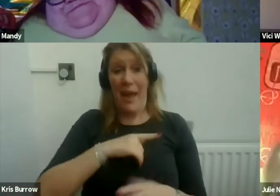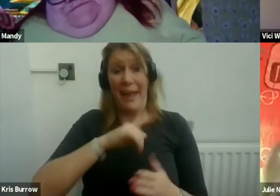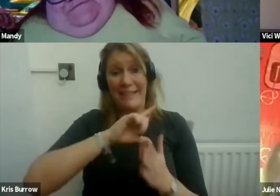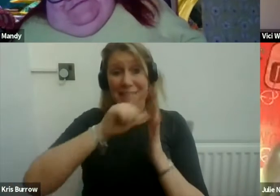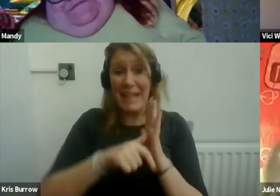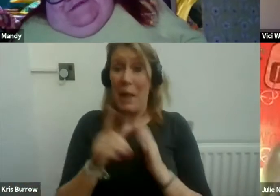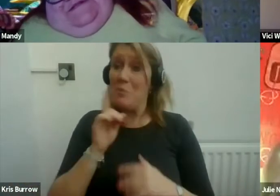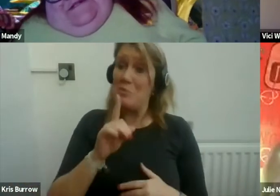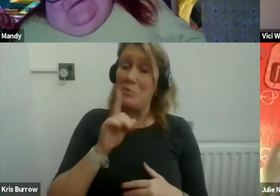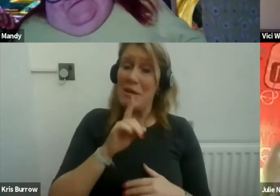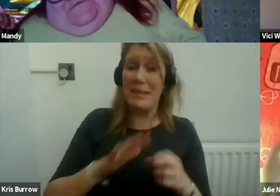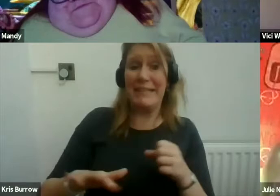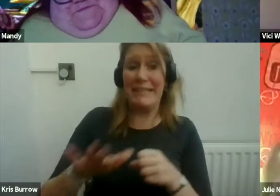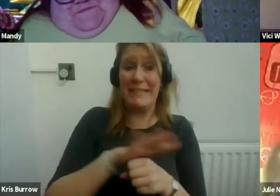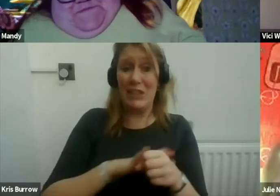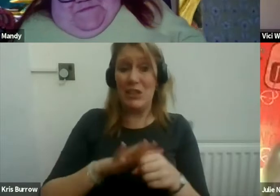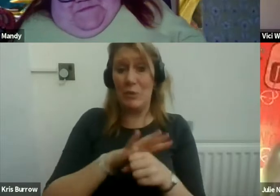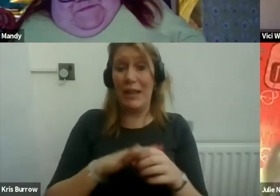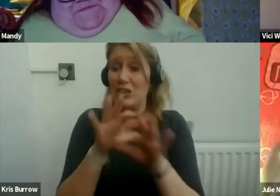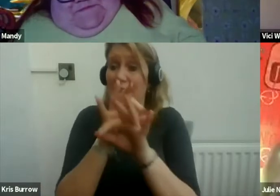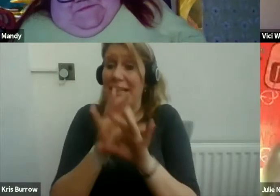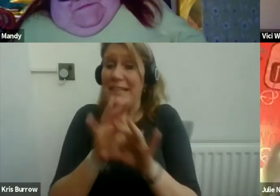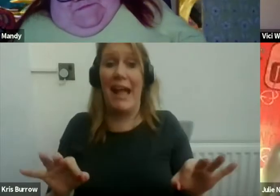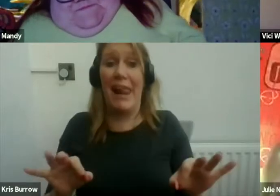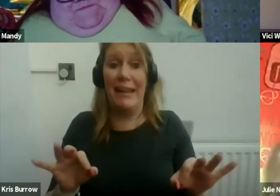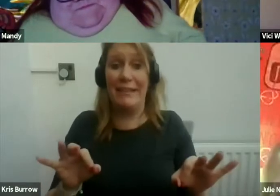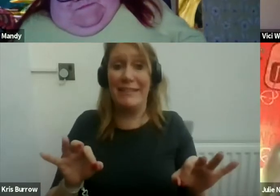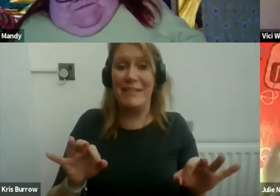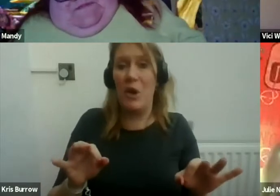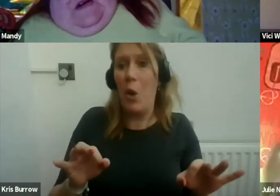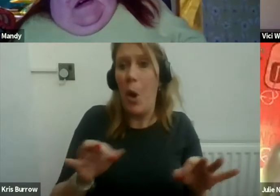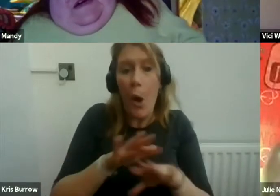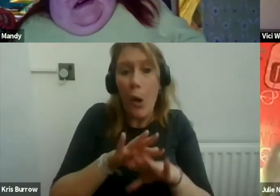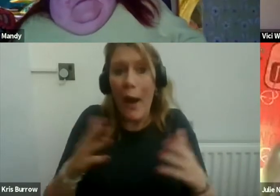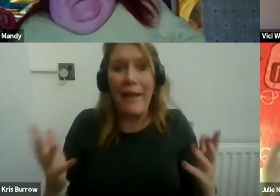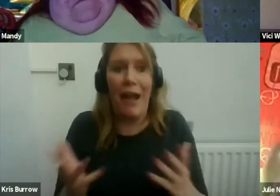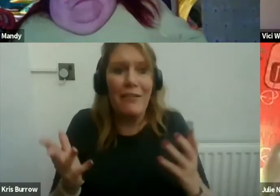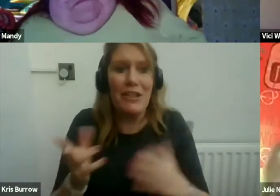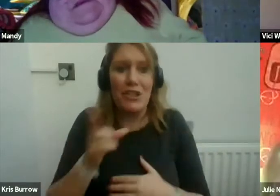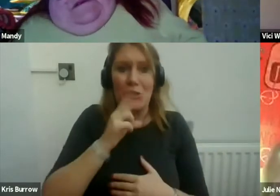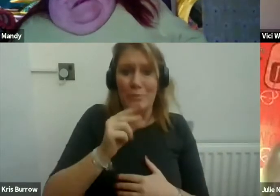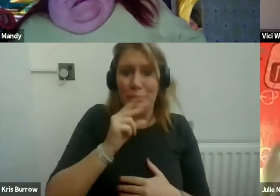situations, are silenced or not encouraged. But that doesn't bother